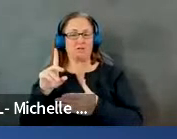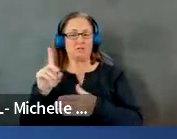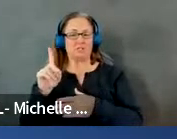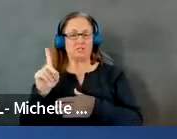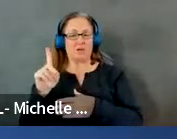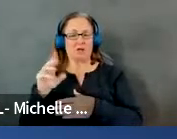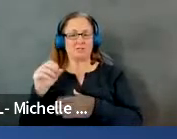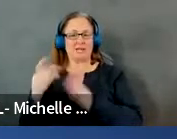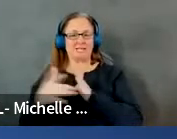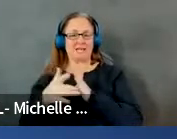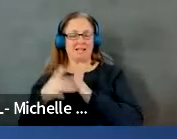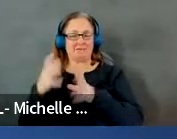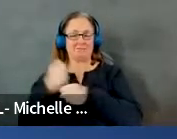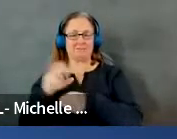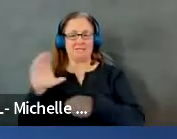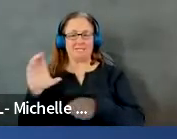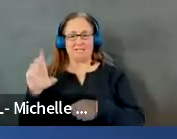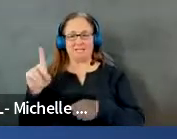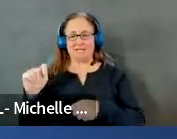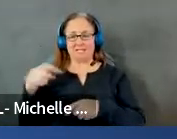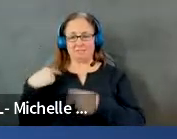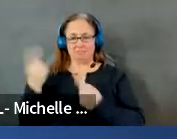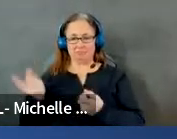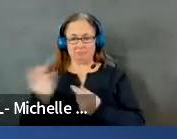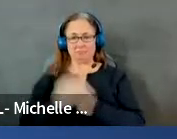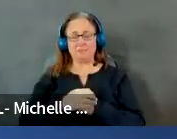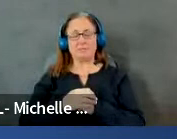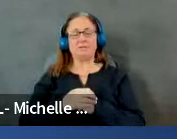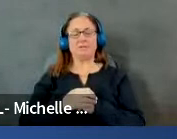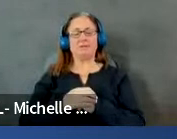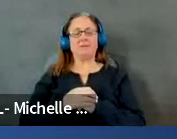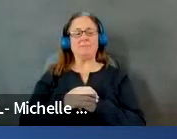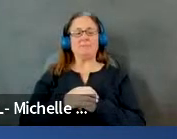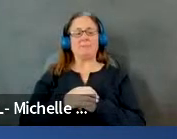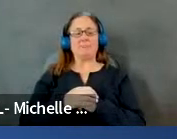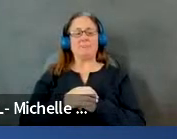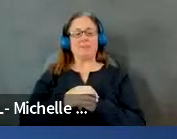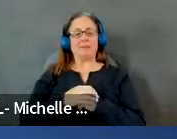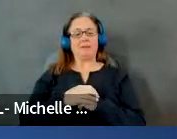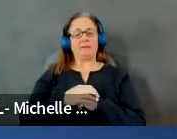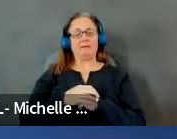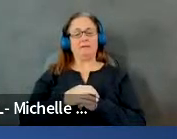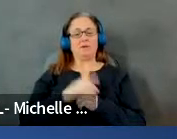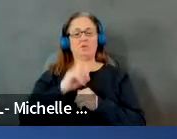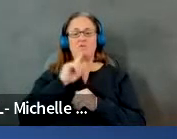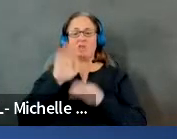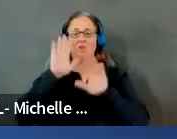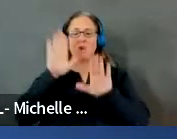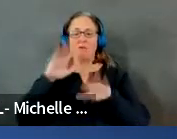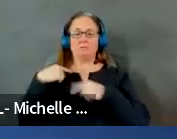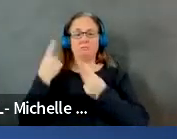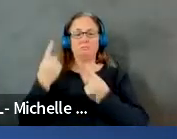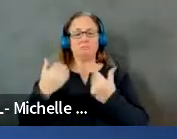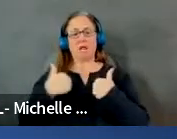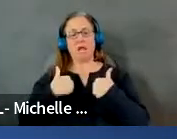We've been referring to it as CDT throughout this. And it's really been wonderful to close out,